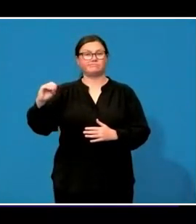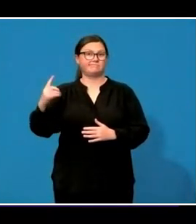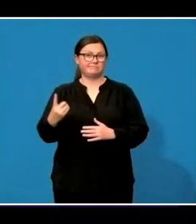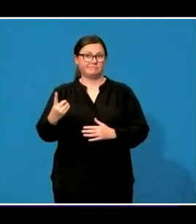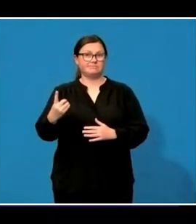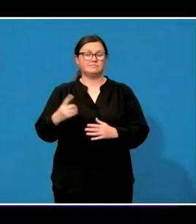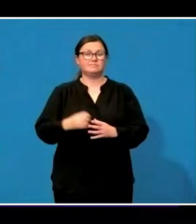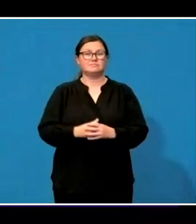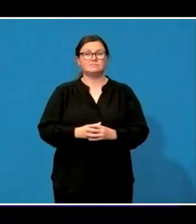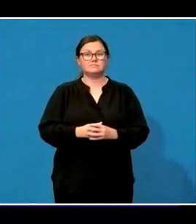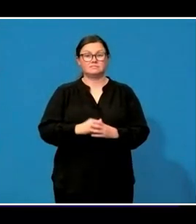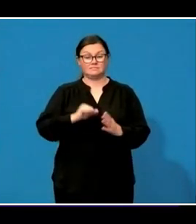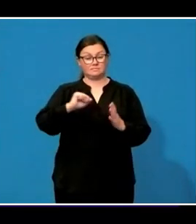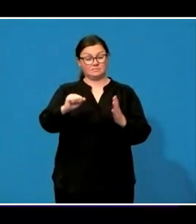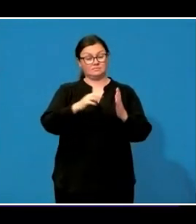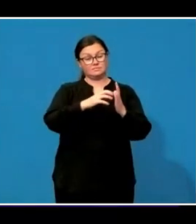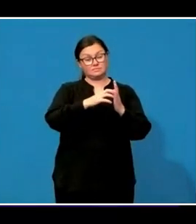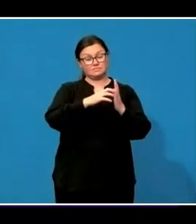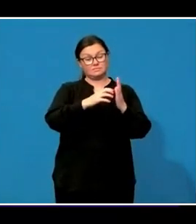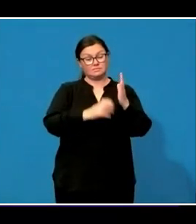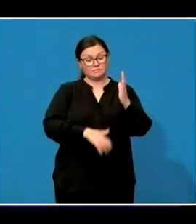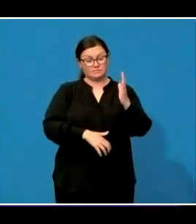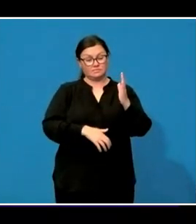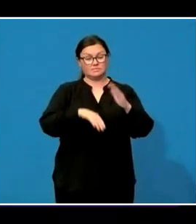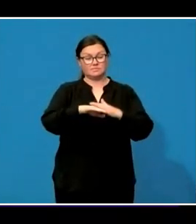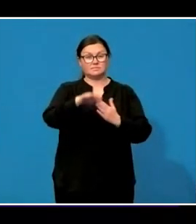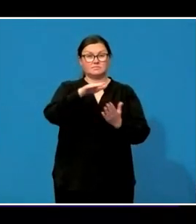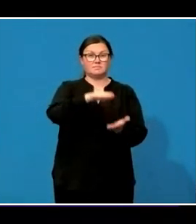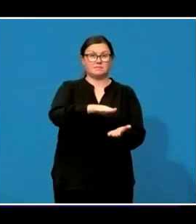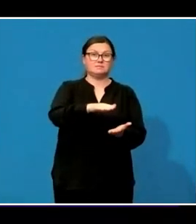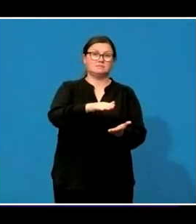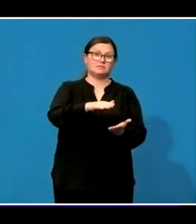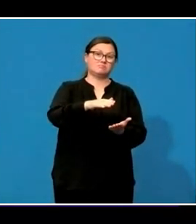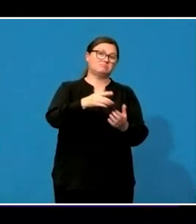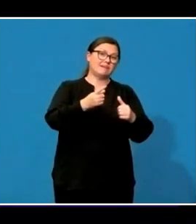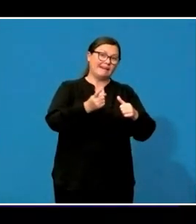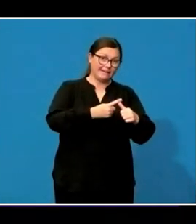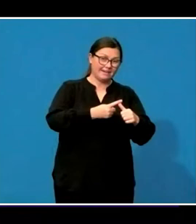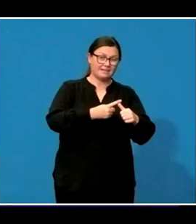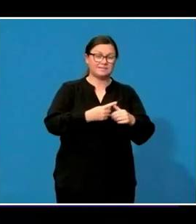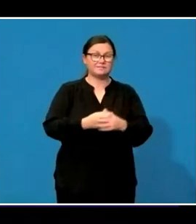This statement is in Hearing Bundle A at tab 8, the annexures to Joan's statement are at